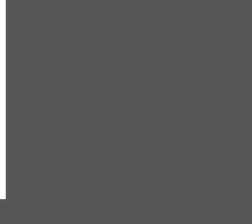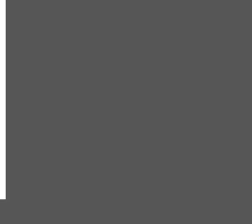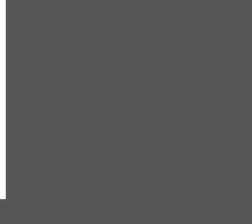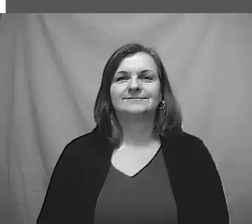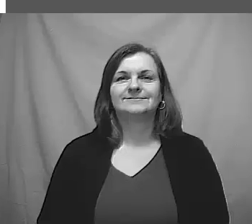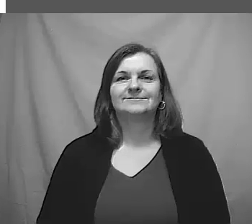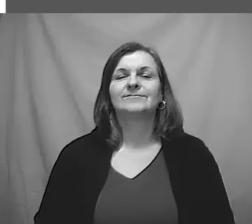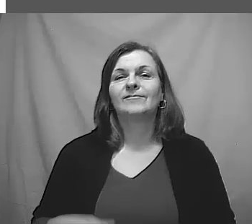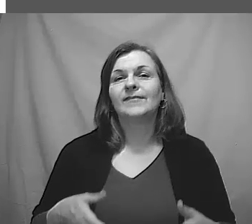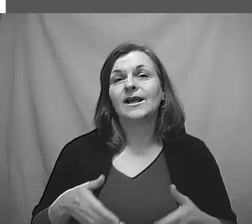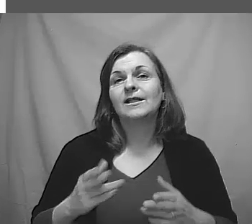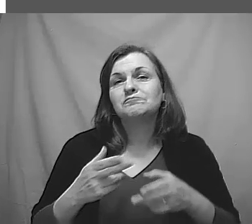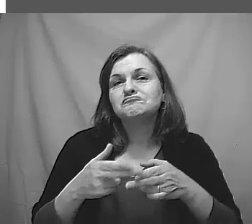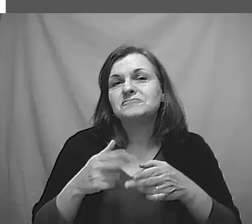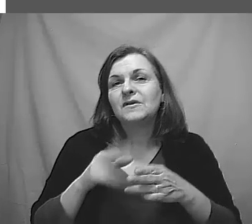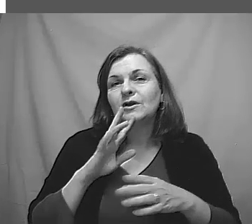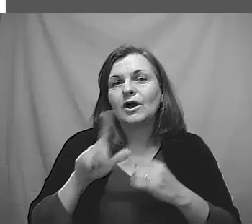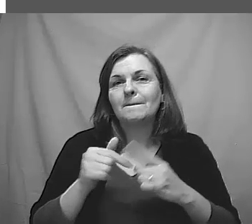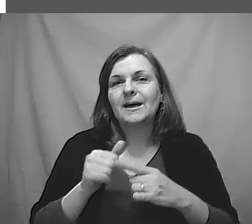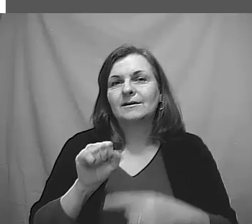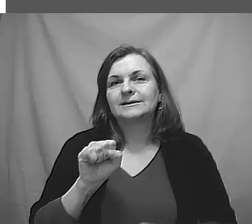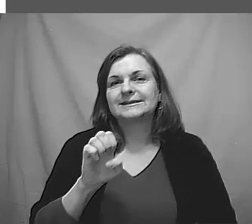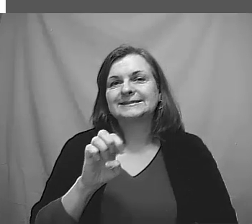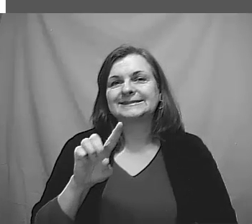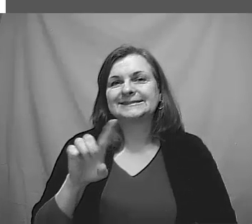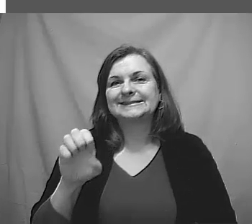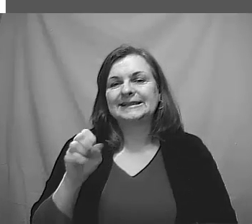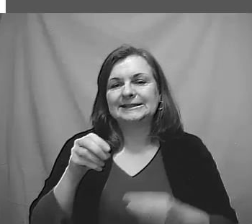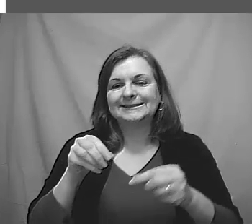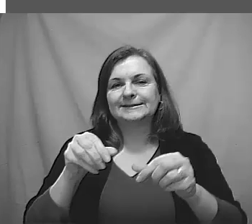Let's talk very briefly about seeds